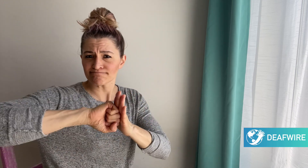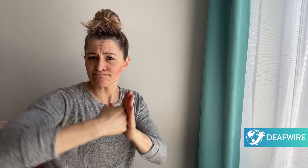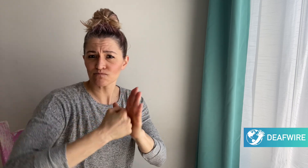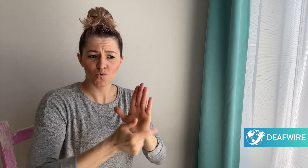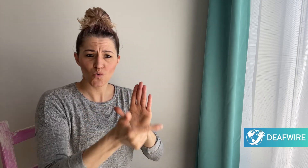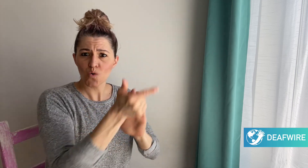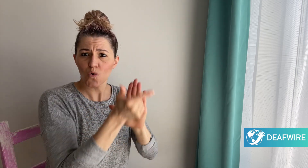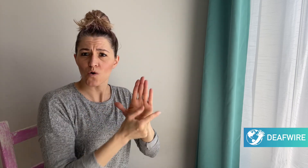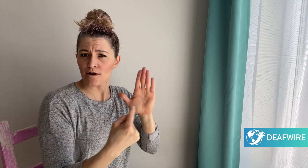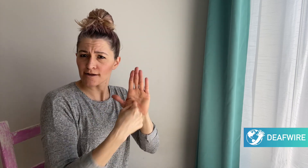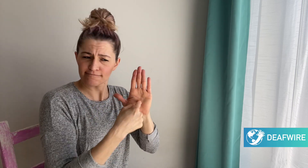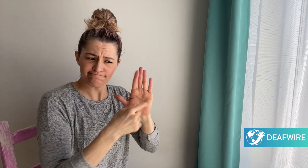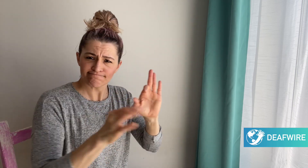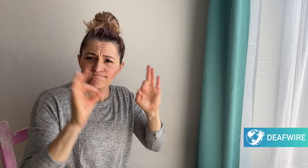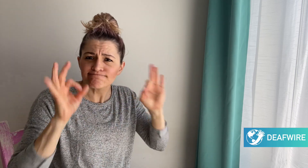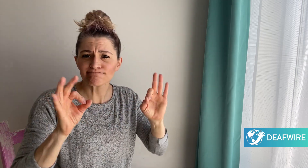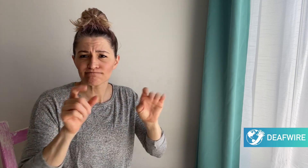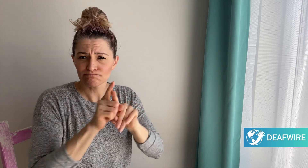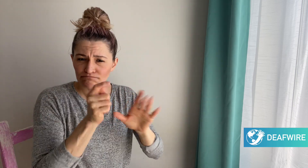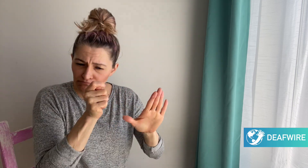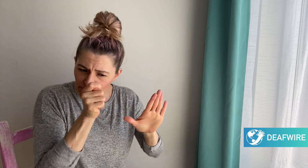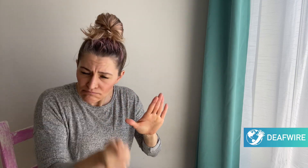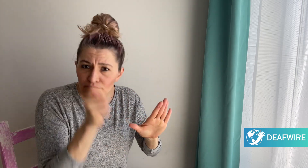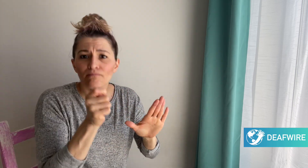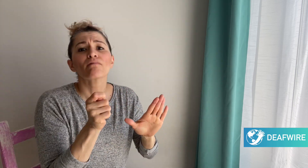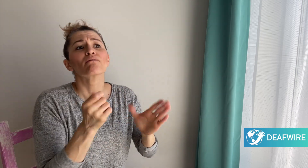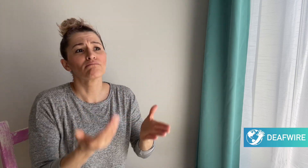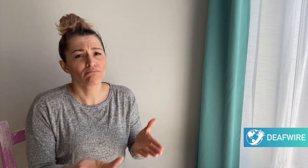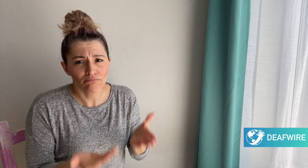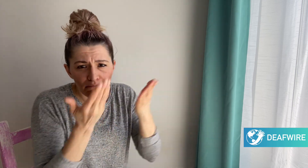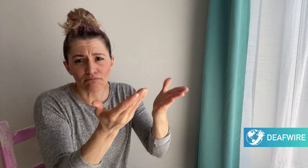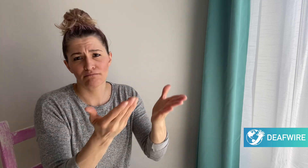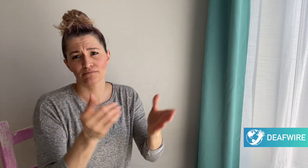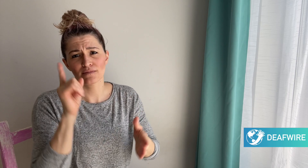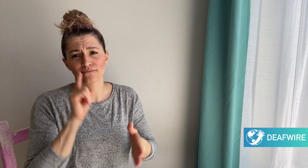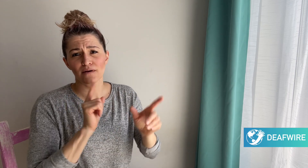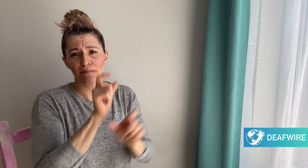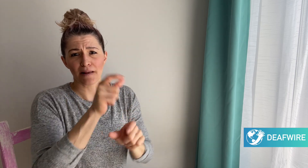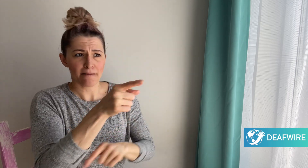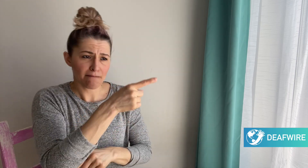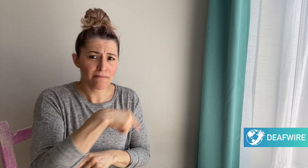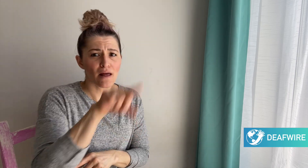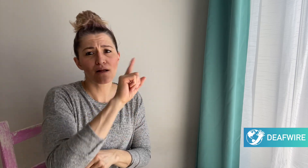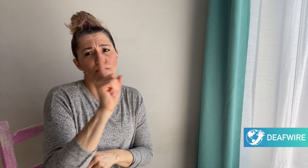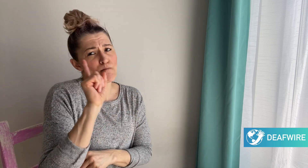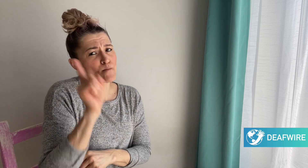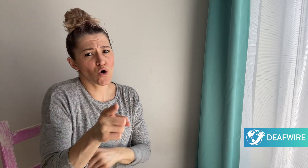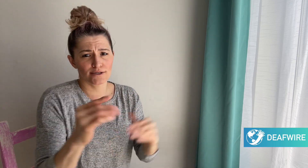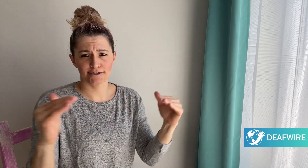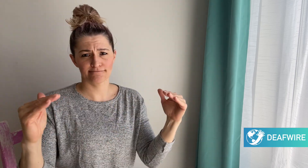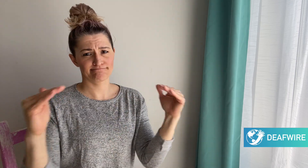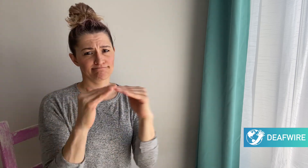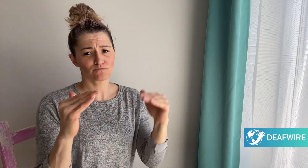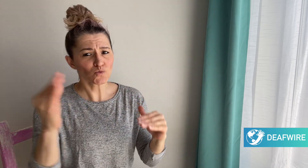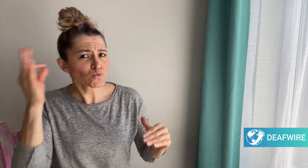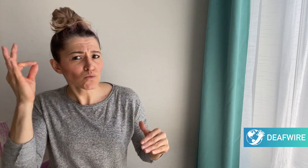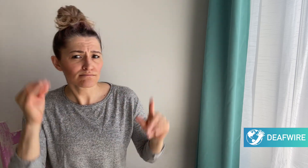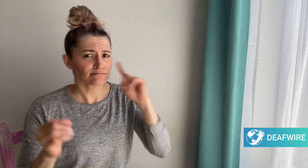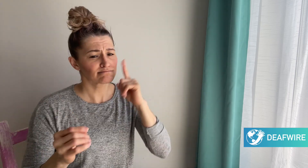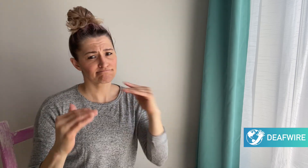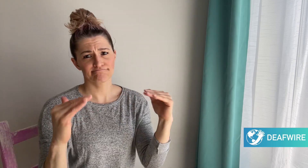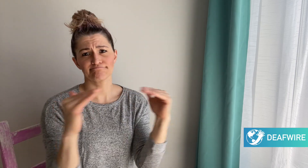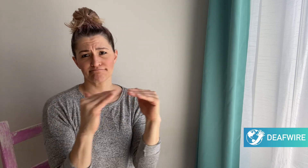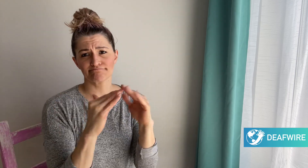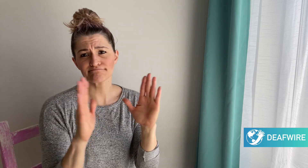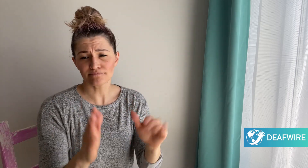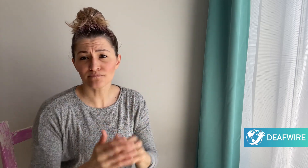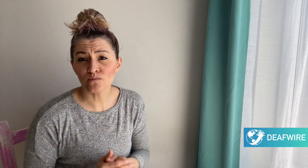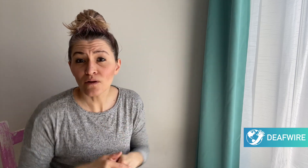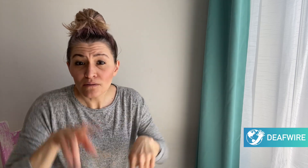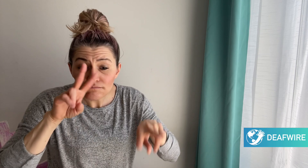and advocating for stricter laws to ensure Deaf people are treated equally.